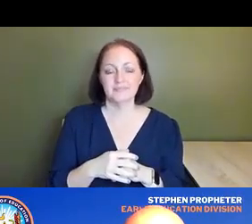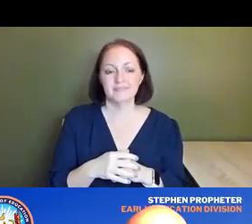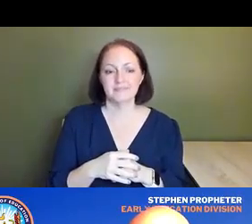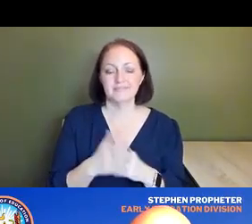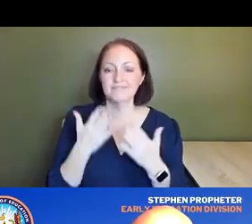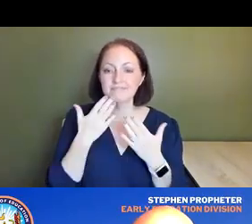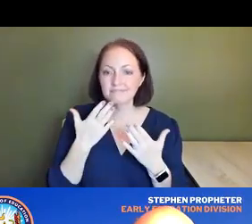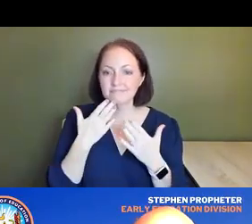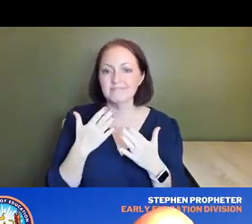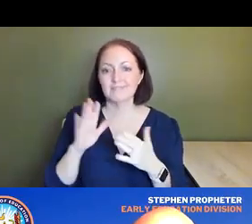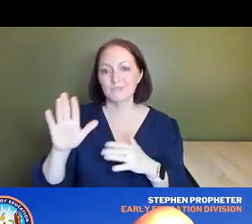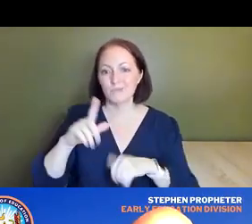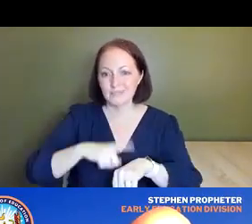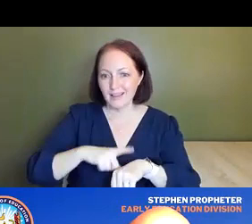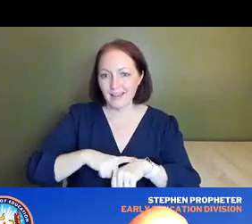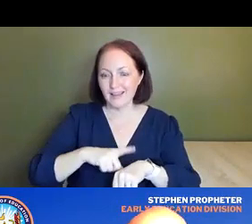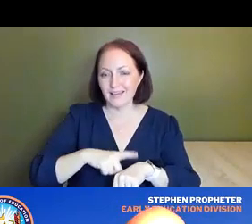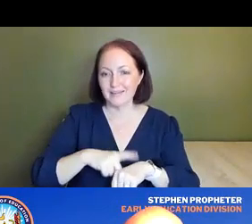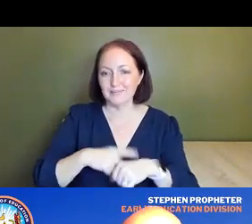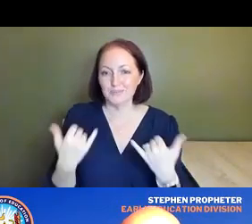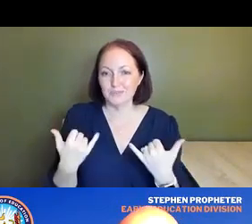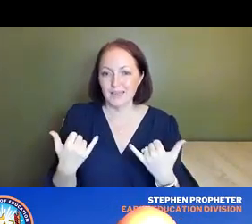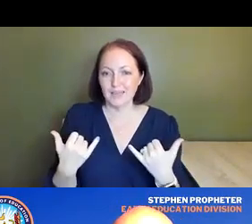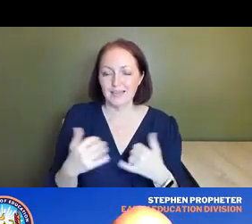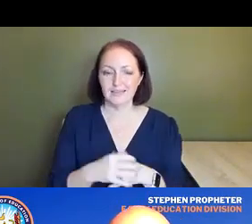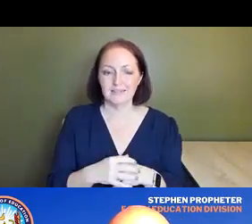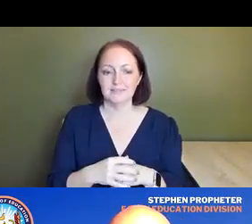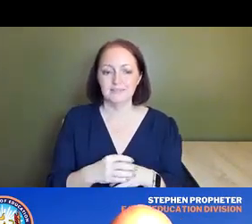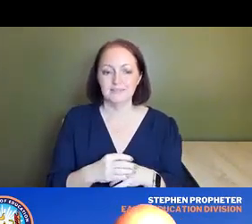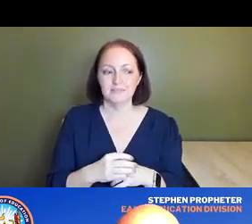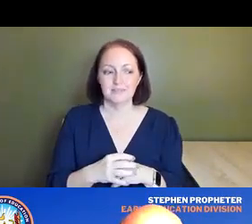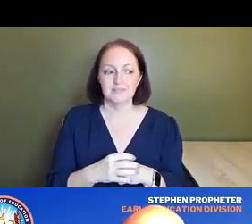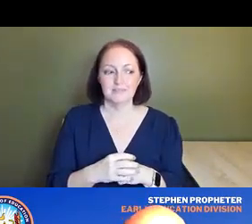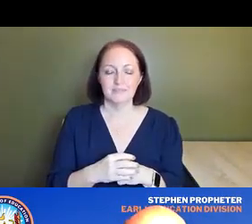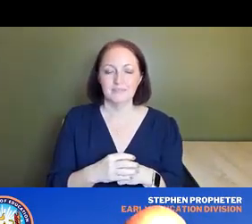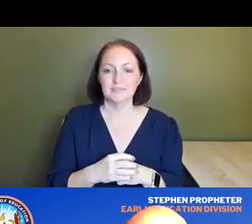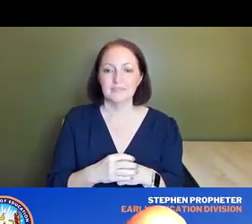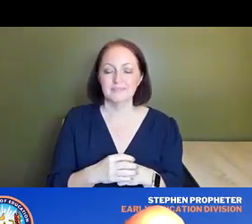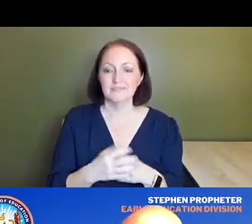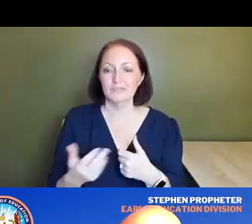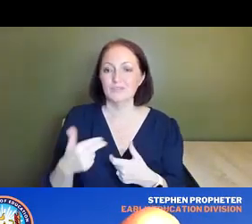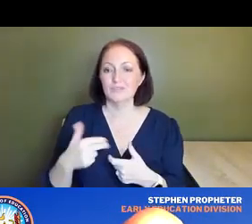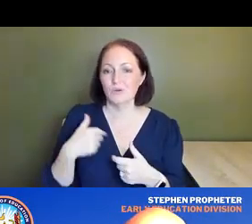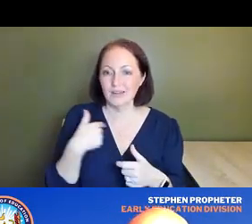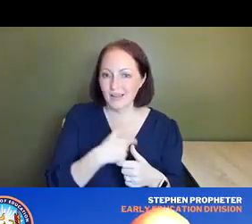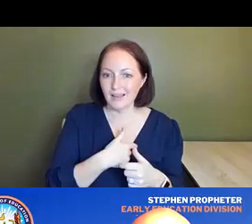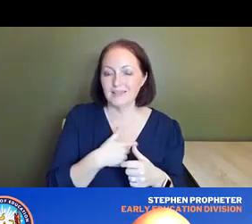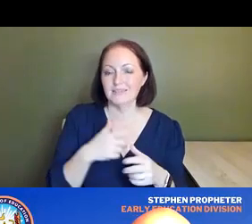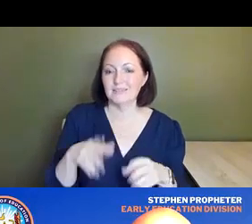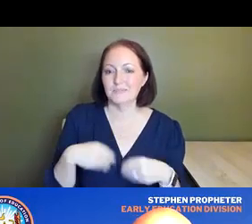the time that you all have taken today to to join us to provide your questions to pose